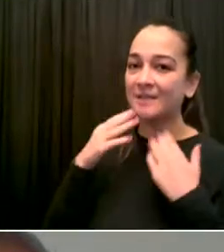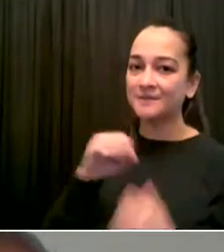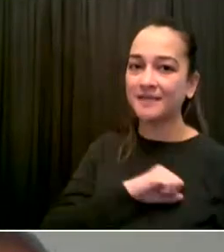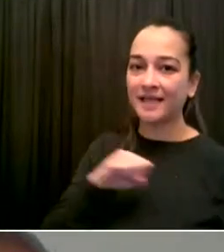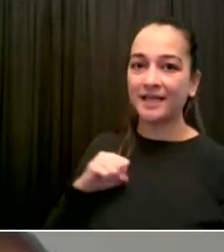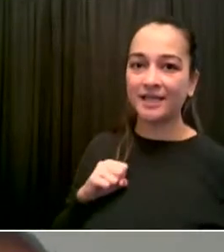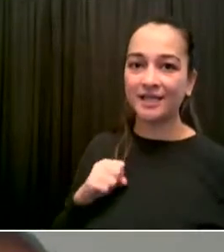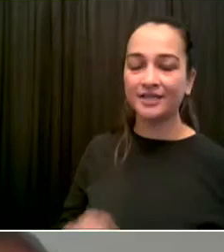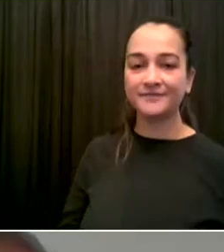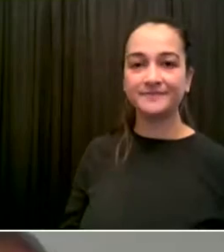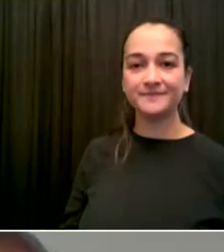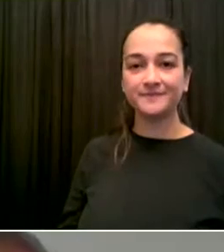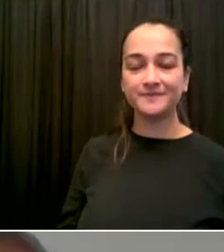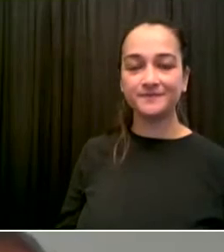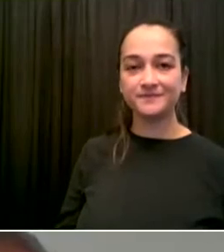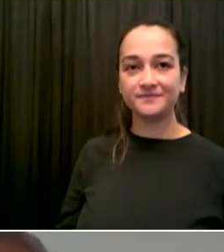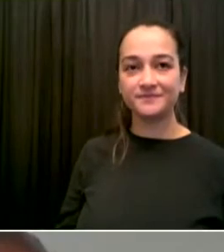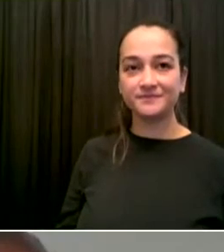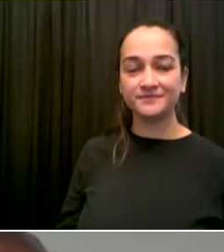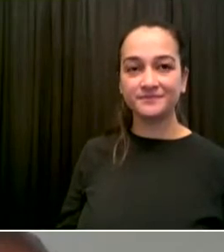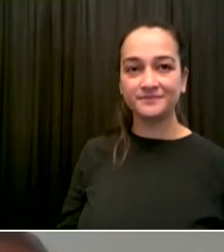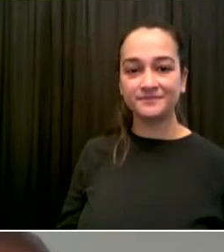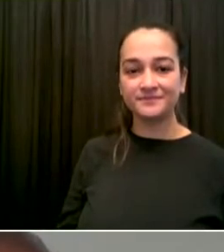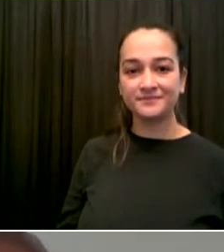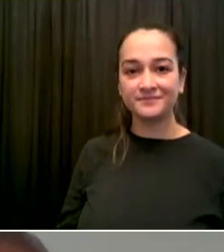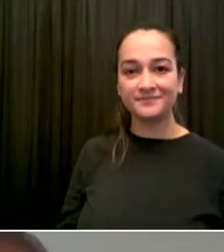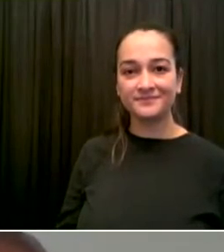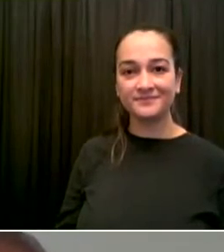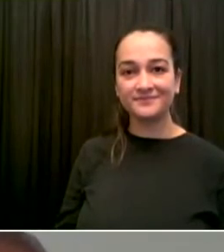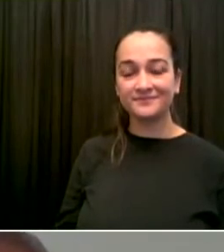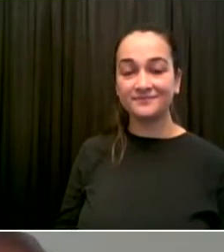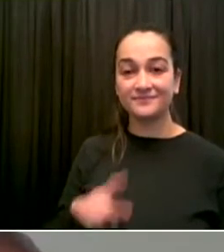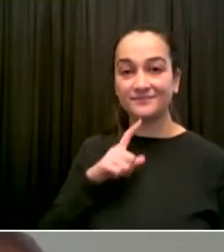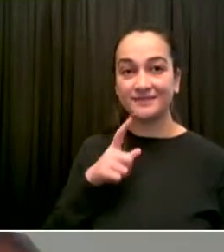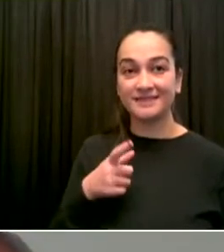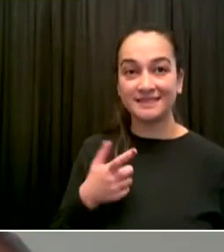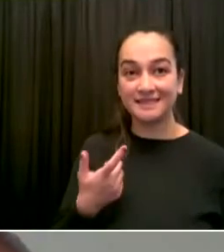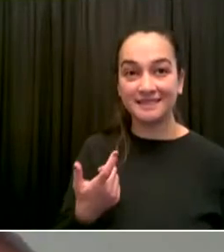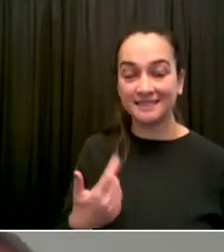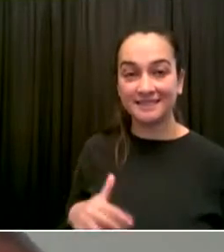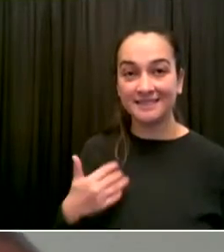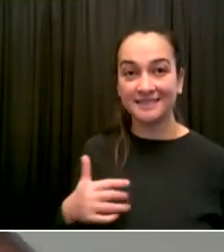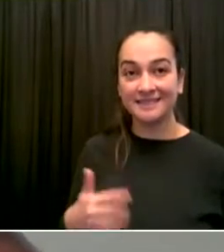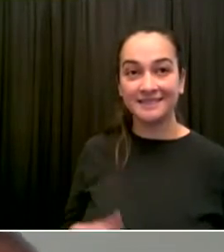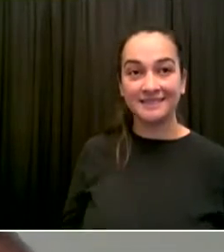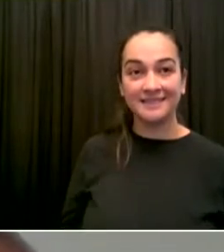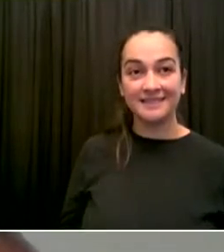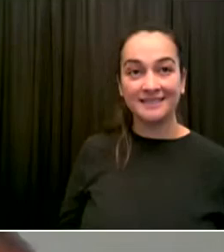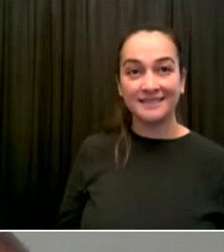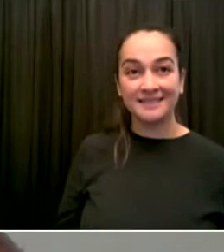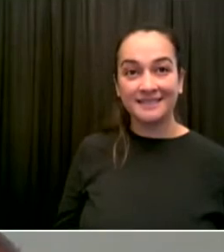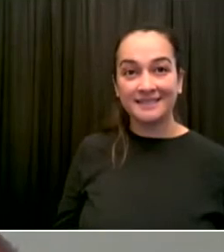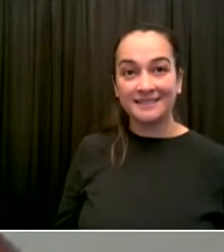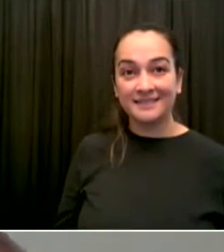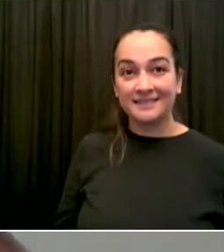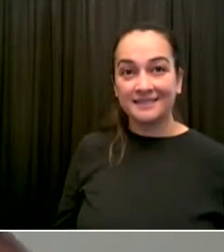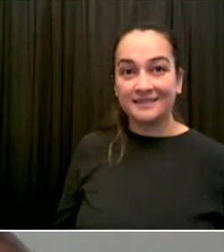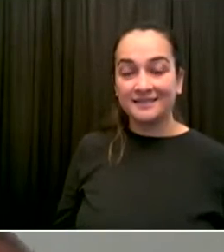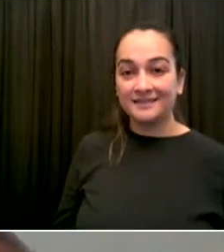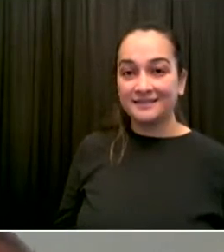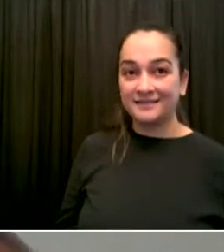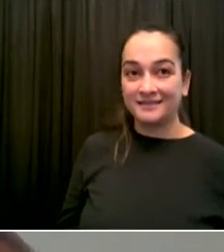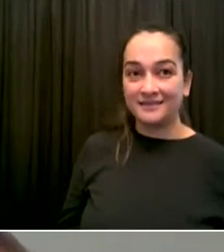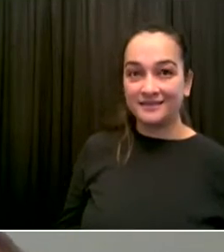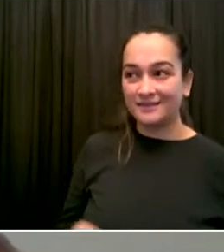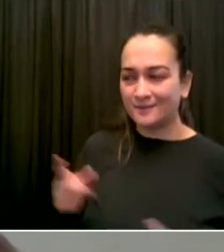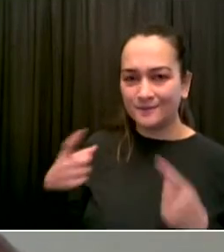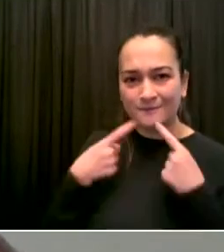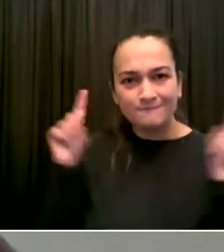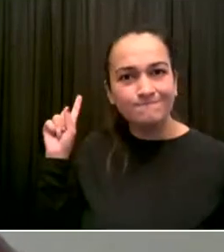I REALLY WANT TO THANK YOU.